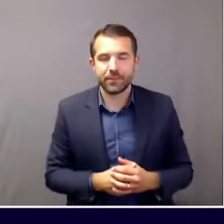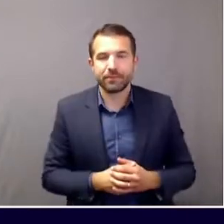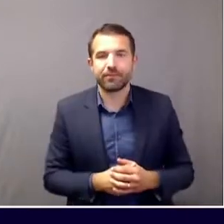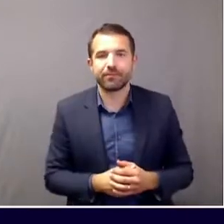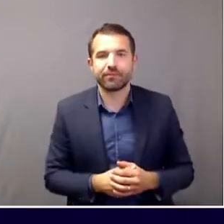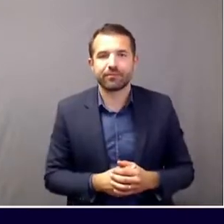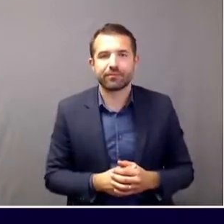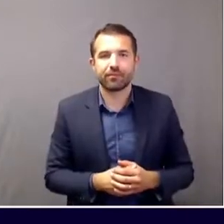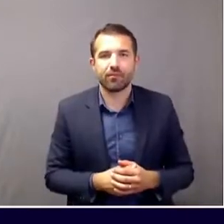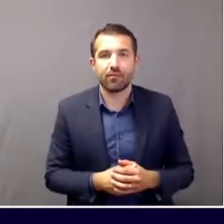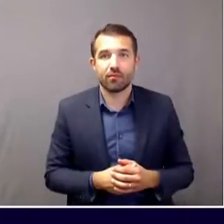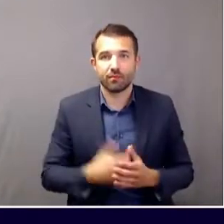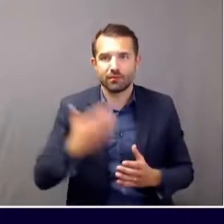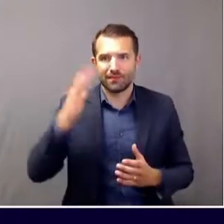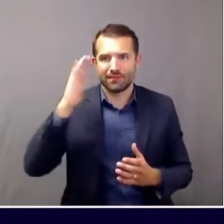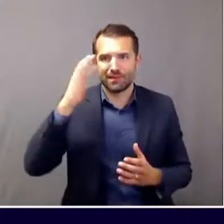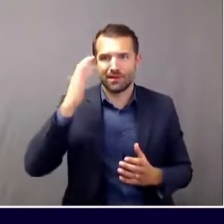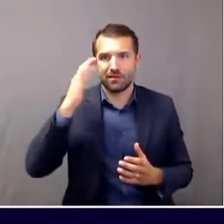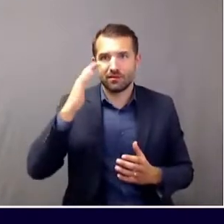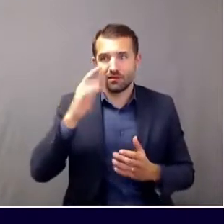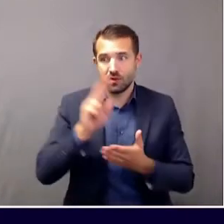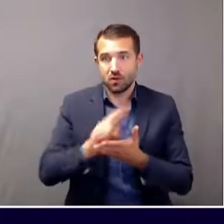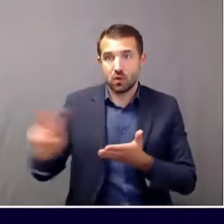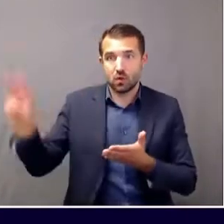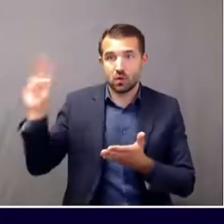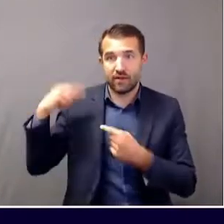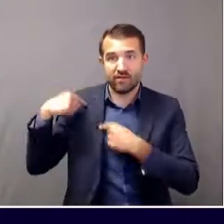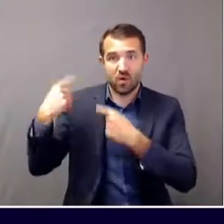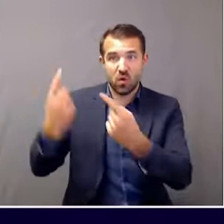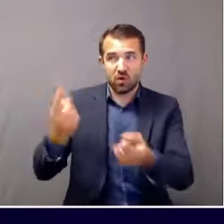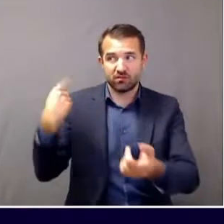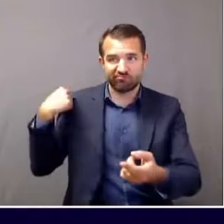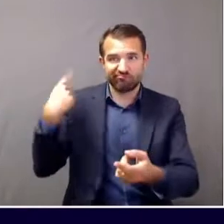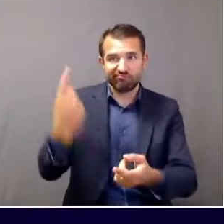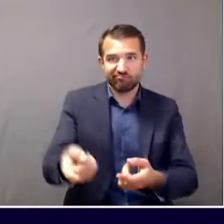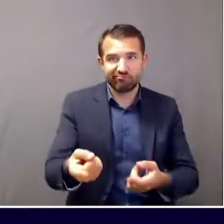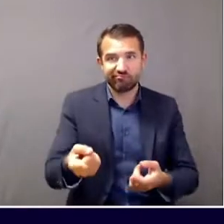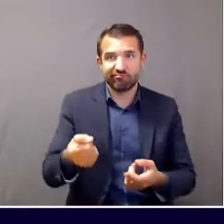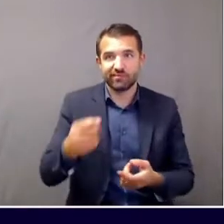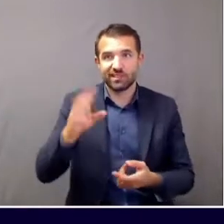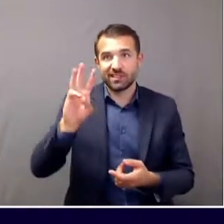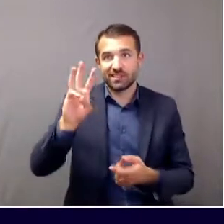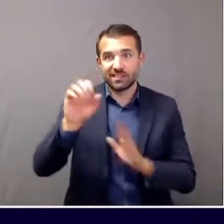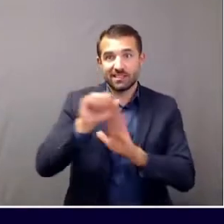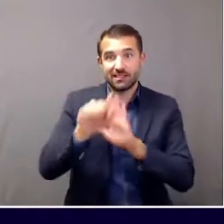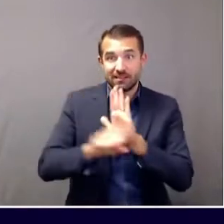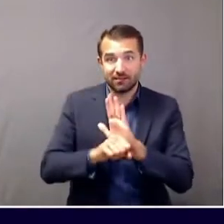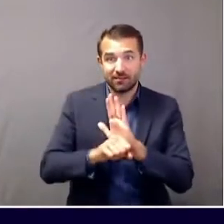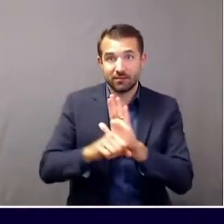weeks every state that mean